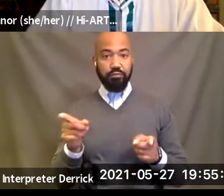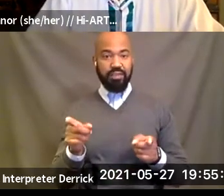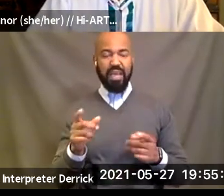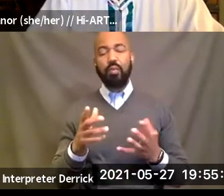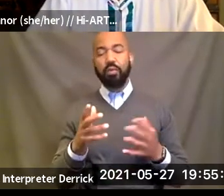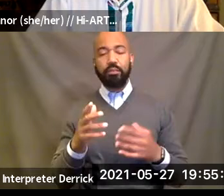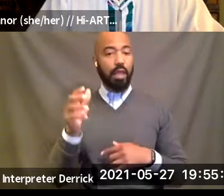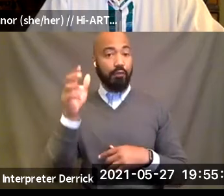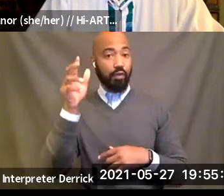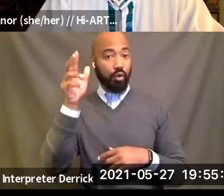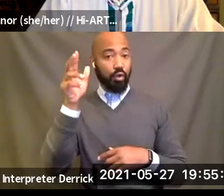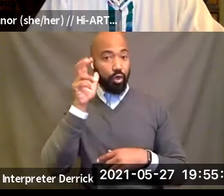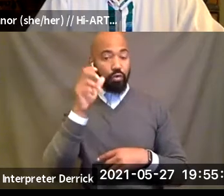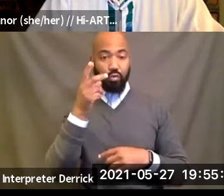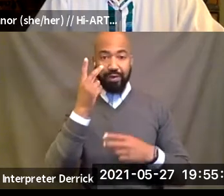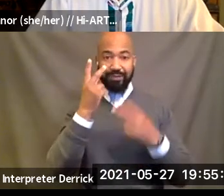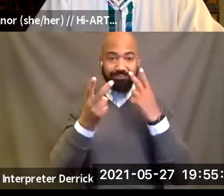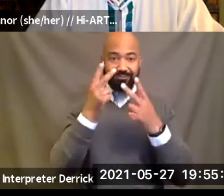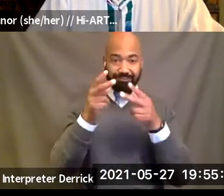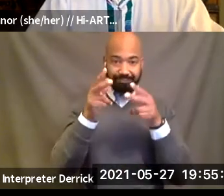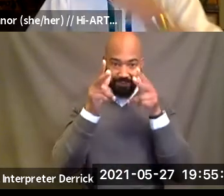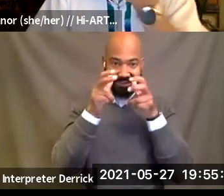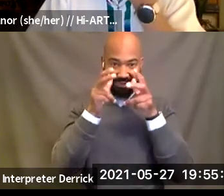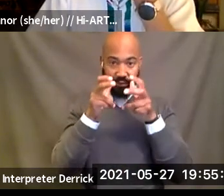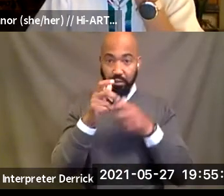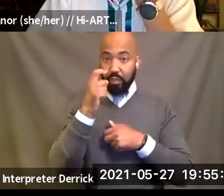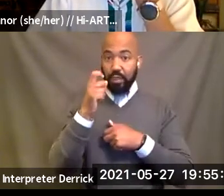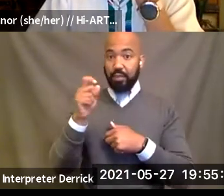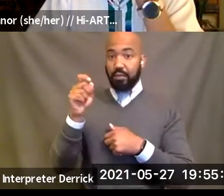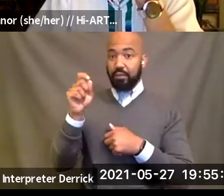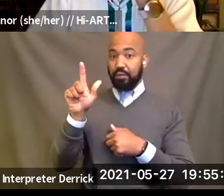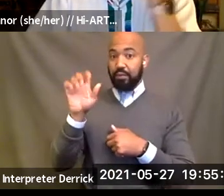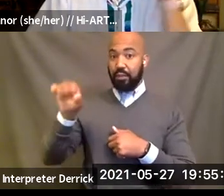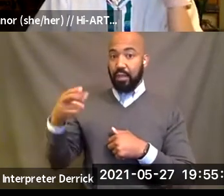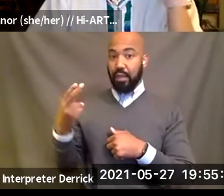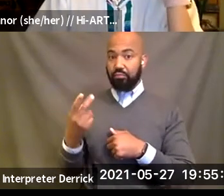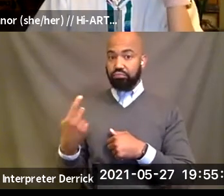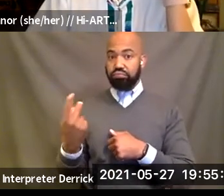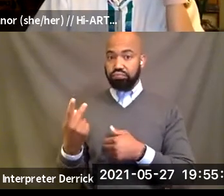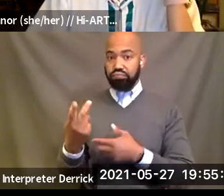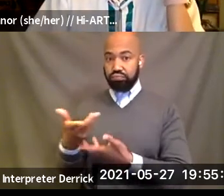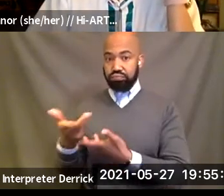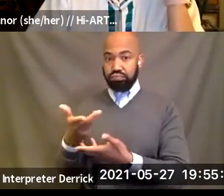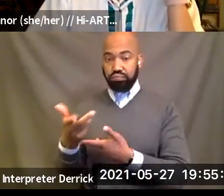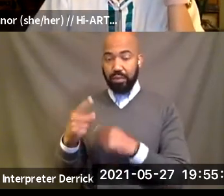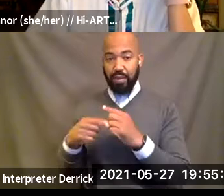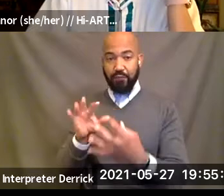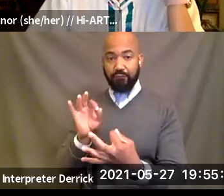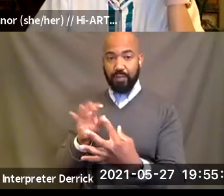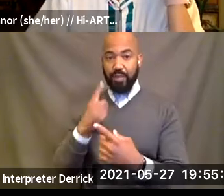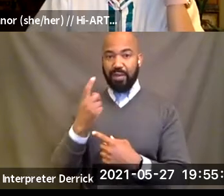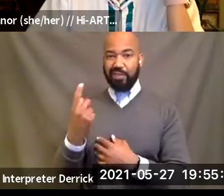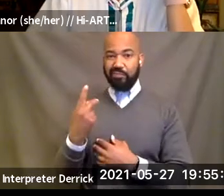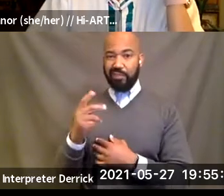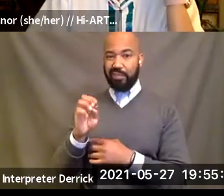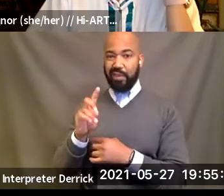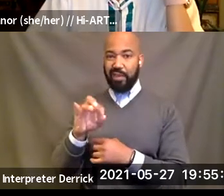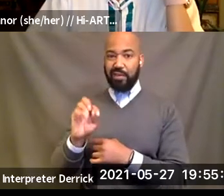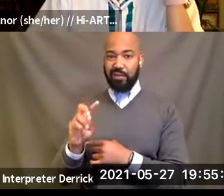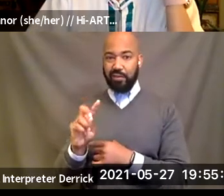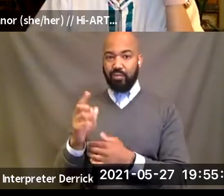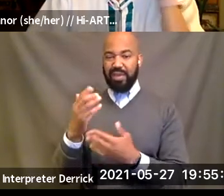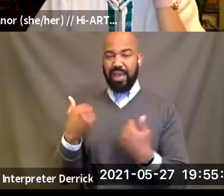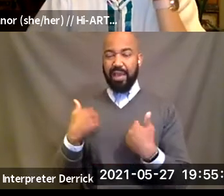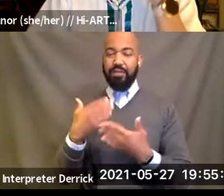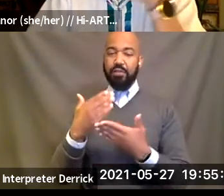Benjamin (they/them/elle): Of this, and then X i've been ever appreciative of the way that your generosity and sharing, which I see it's just an ethos, that you have in community.